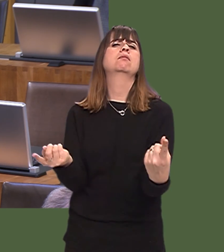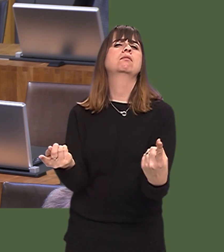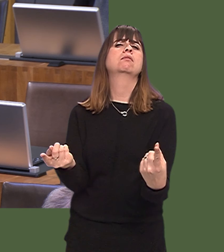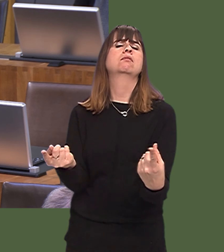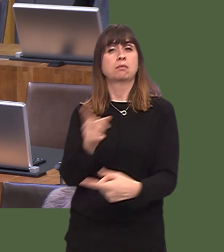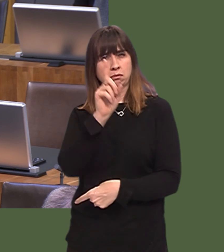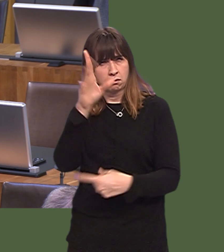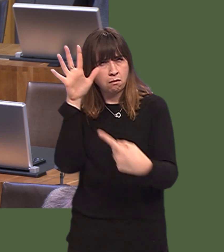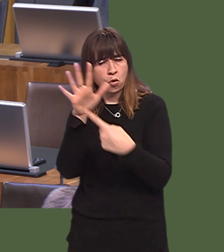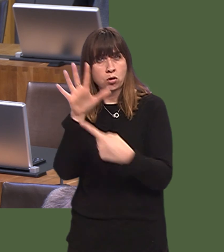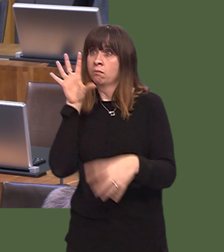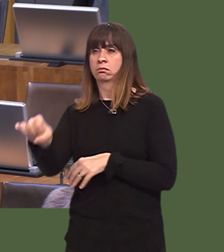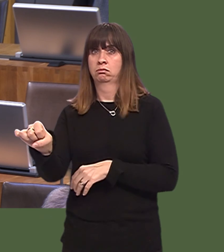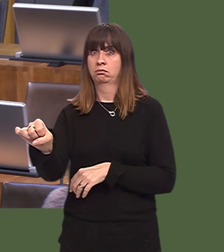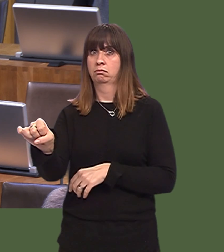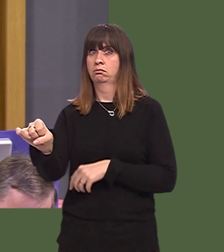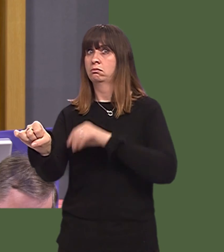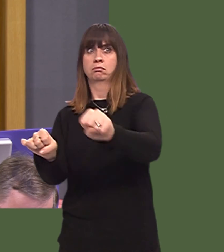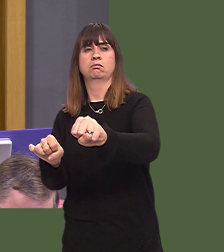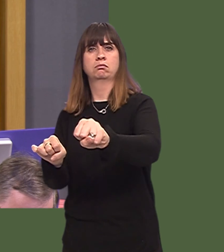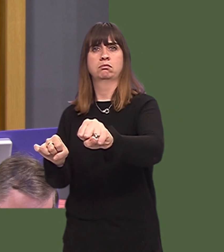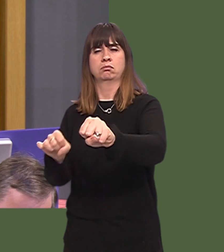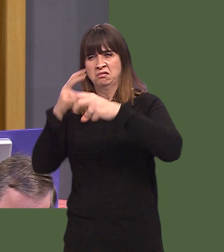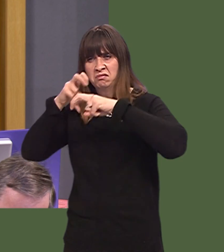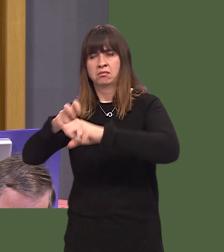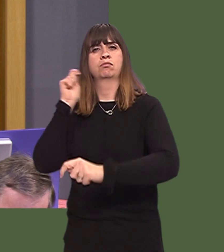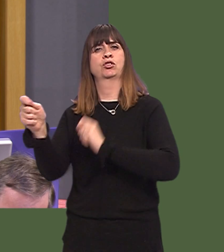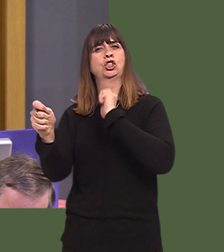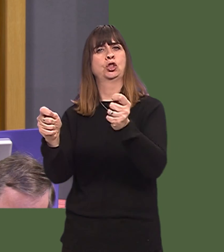But what is important is that that crime is detected, investigated and prosecuted, and